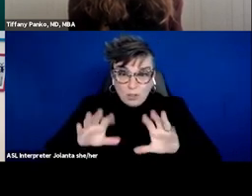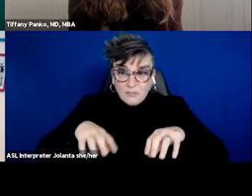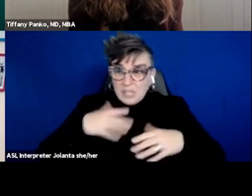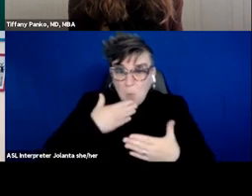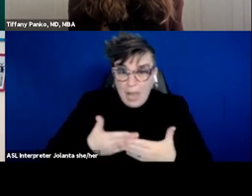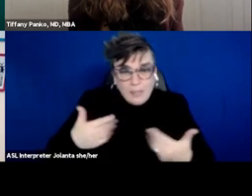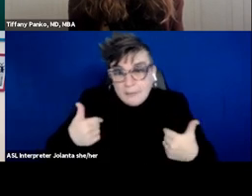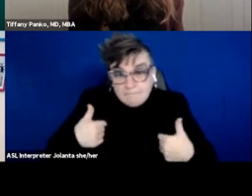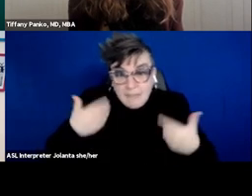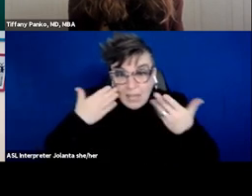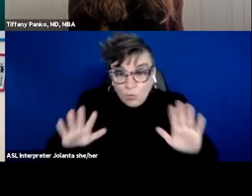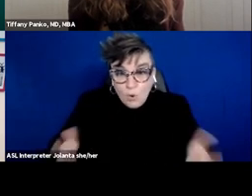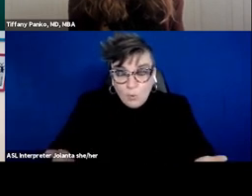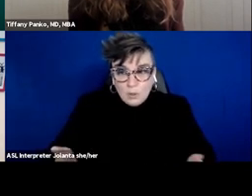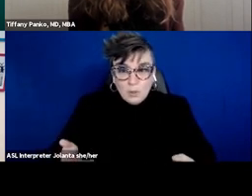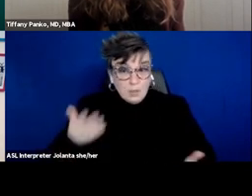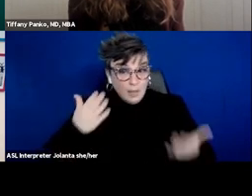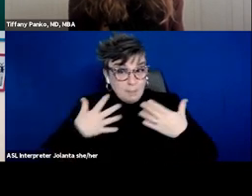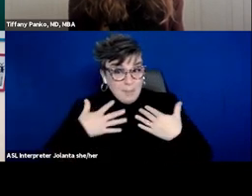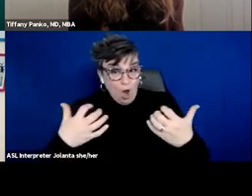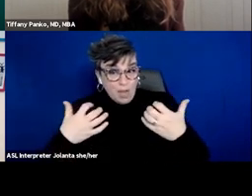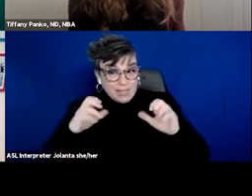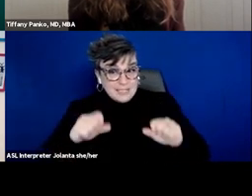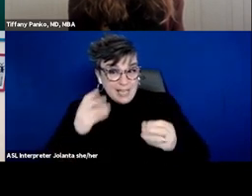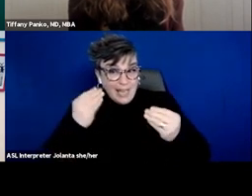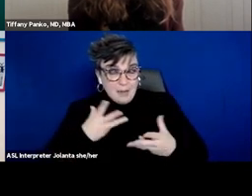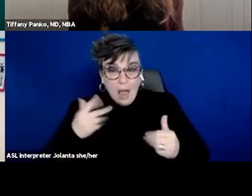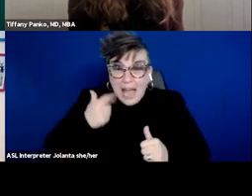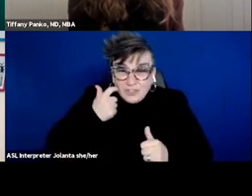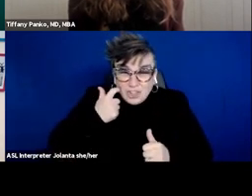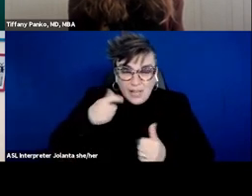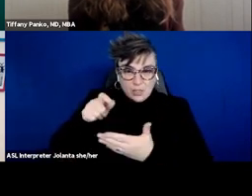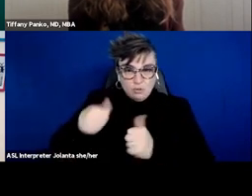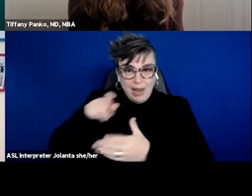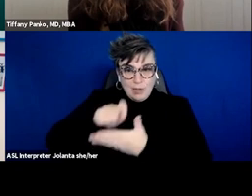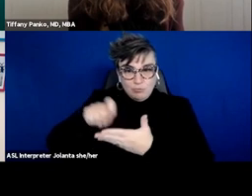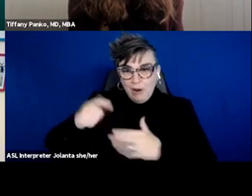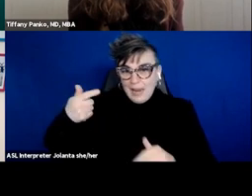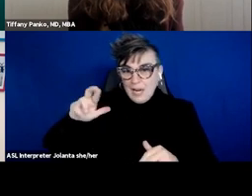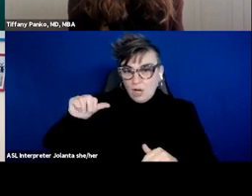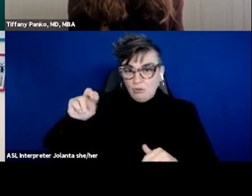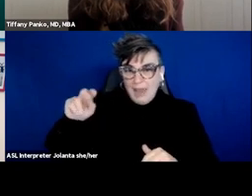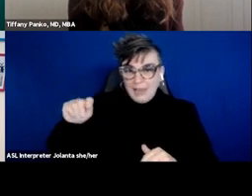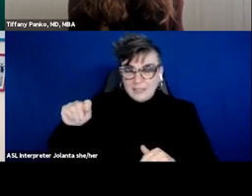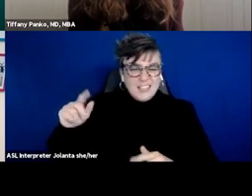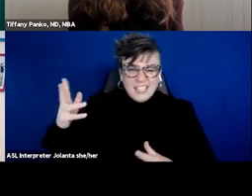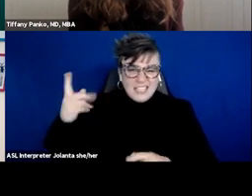may be so. I did recently try to write a grant to do this in nursing. It was not funded,